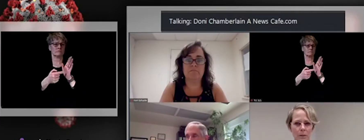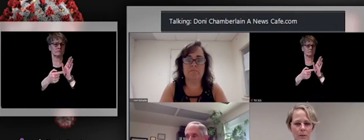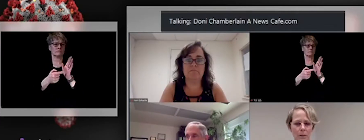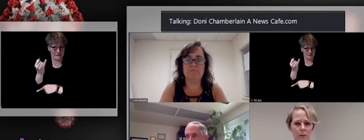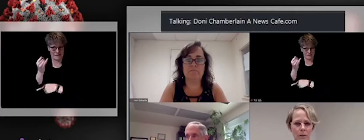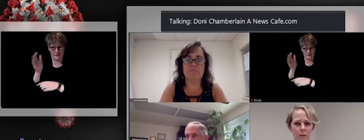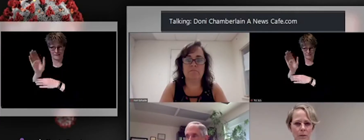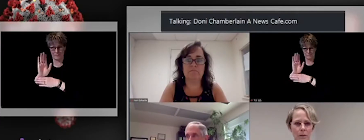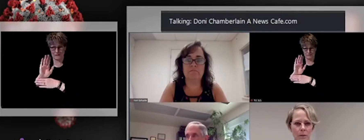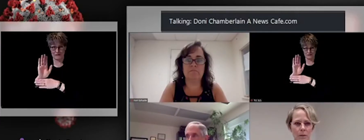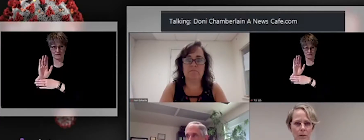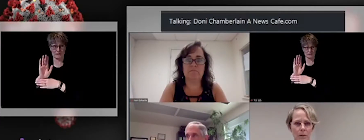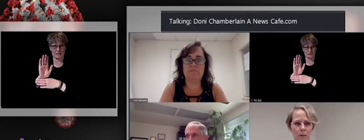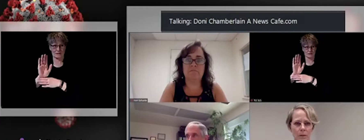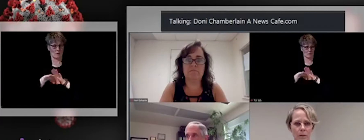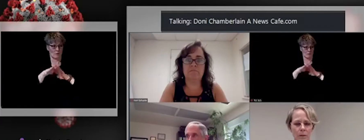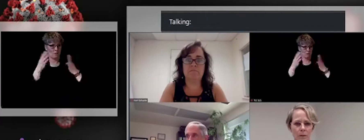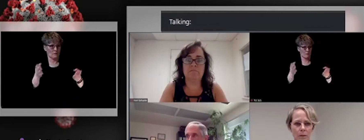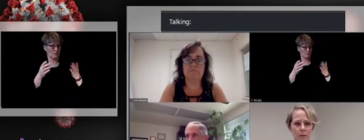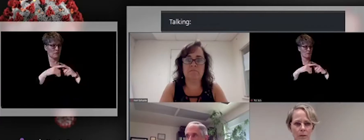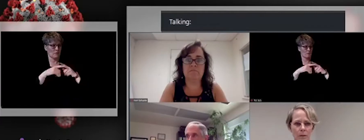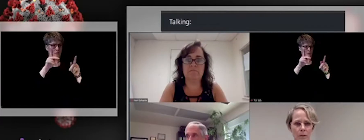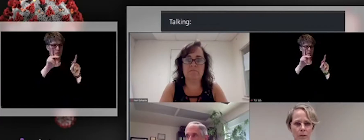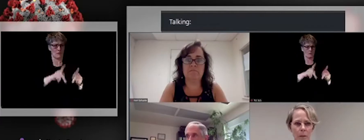them…